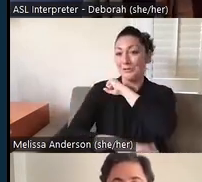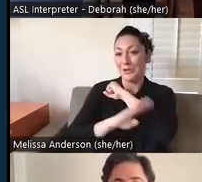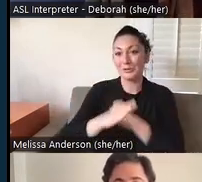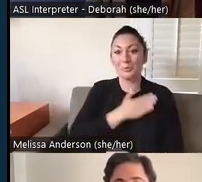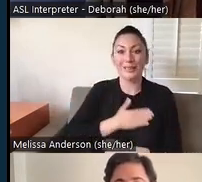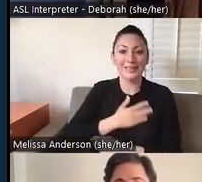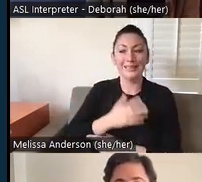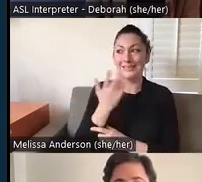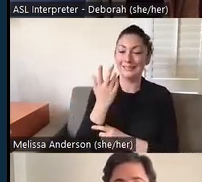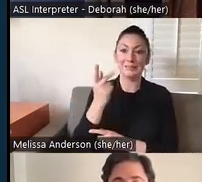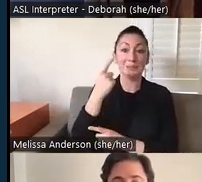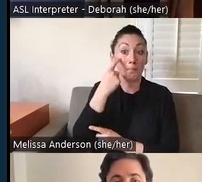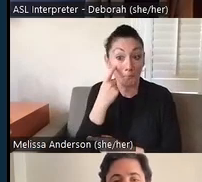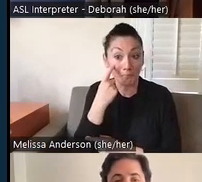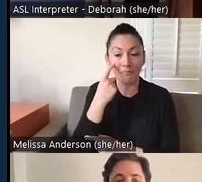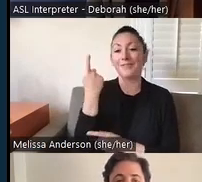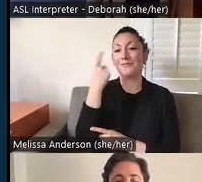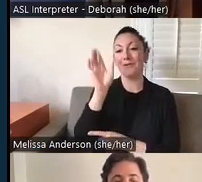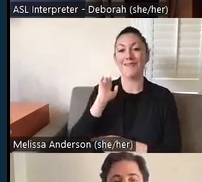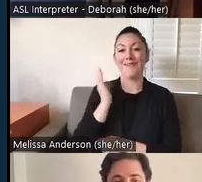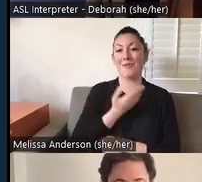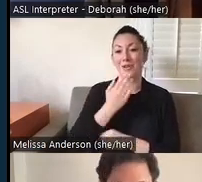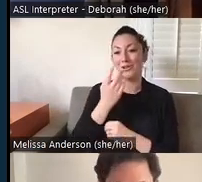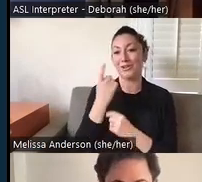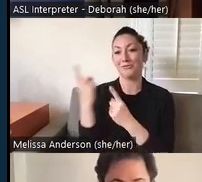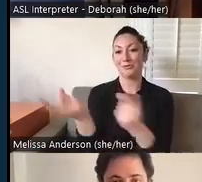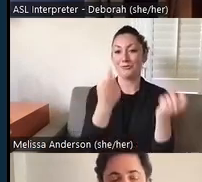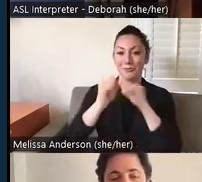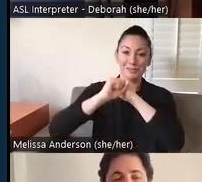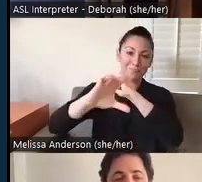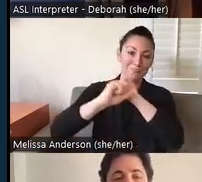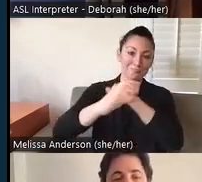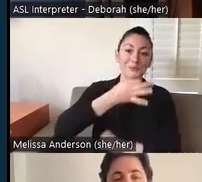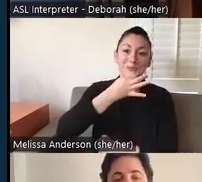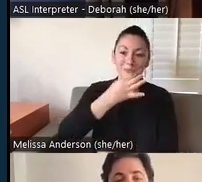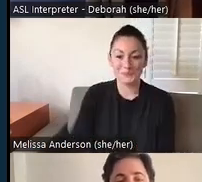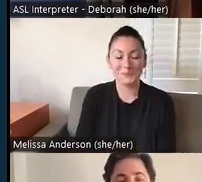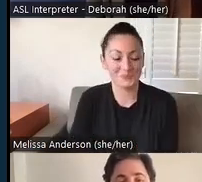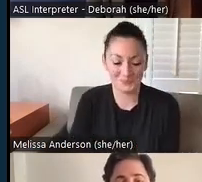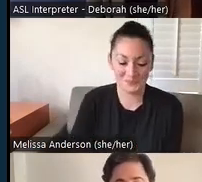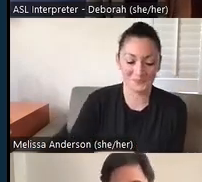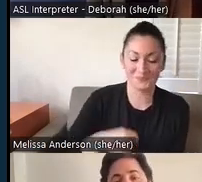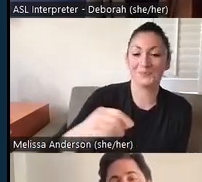and they're put on a waitlist otherwise. So keep